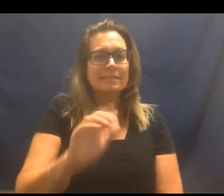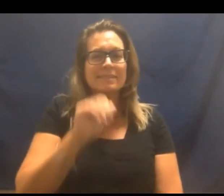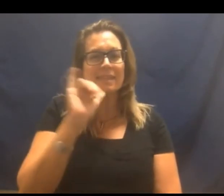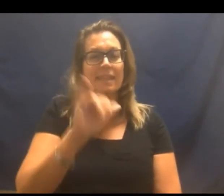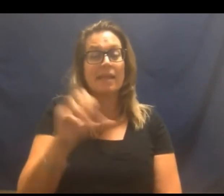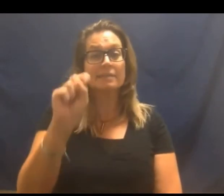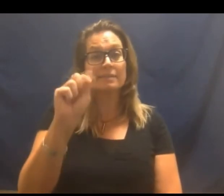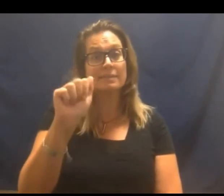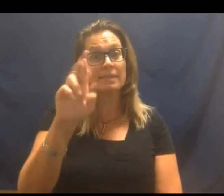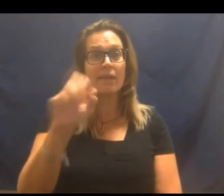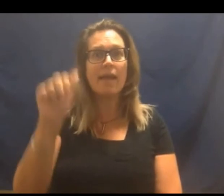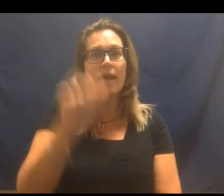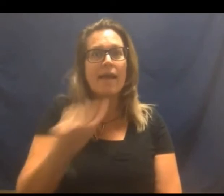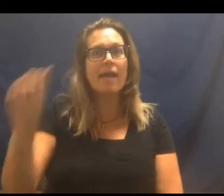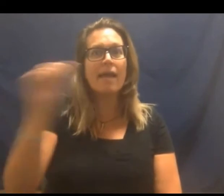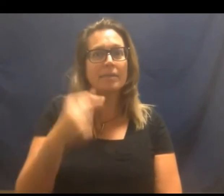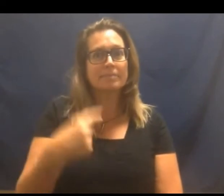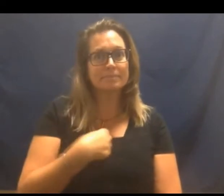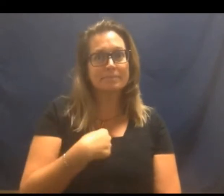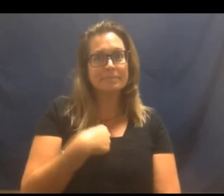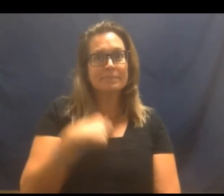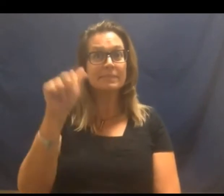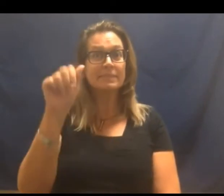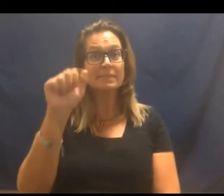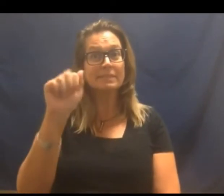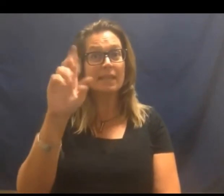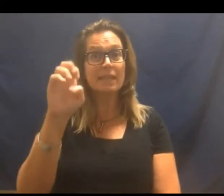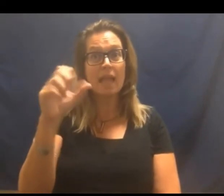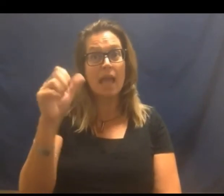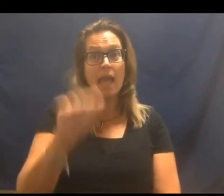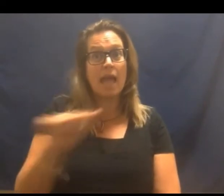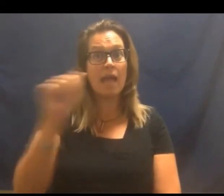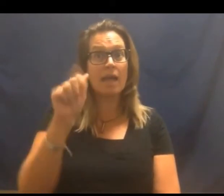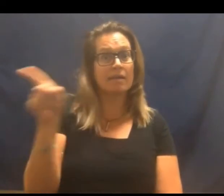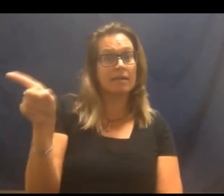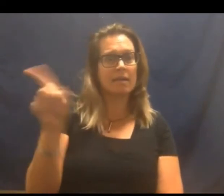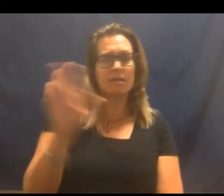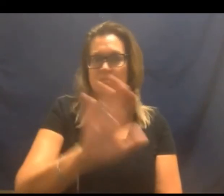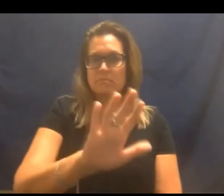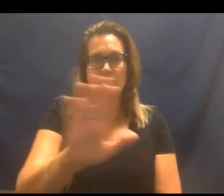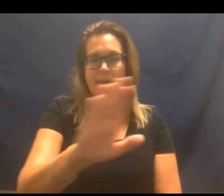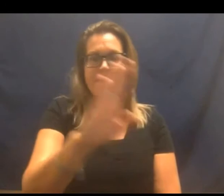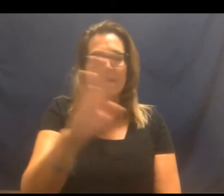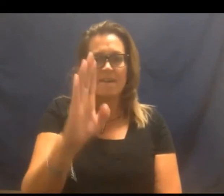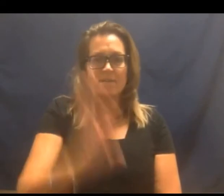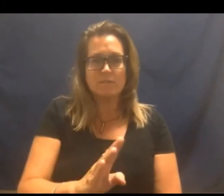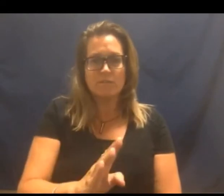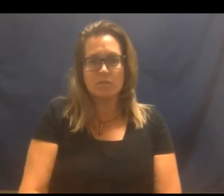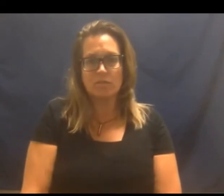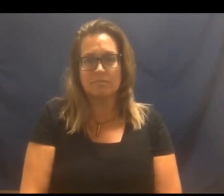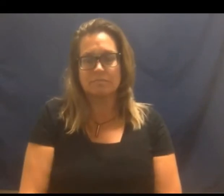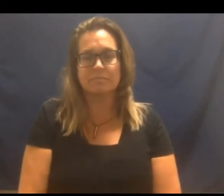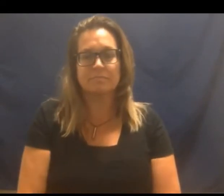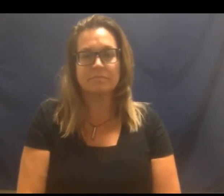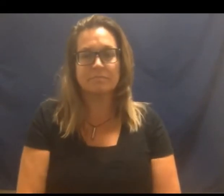you're signing STARE-@ ME or STARE-@ HIM or HER that would never happen in